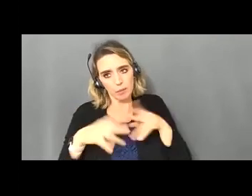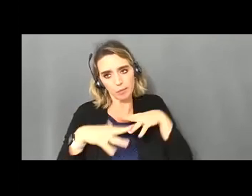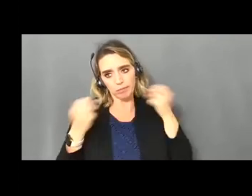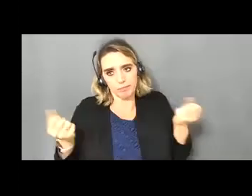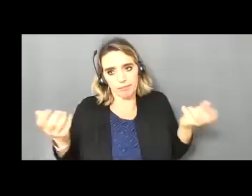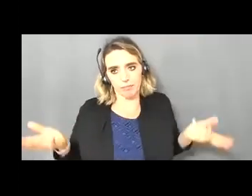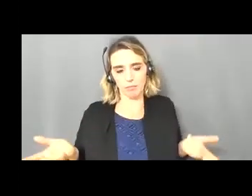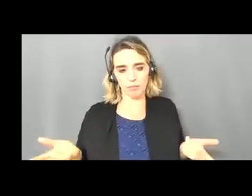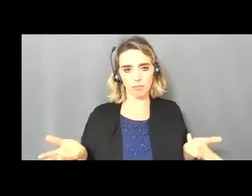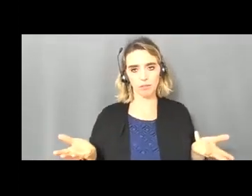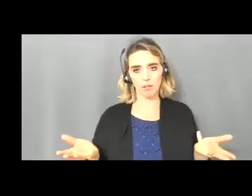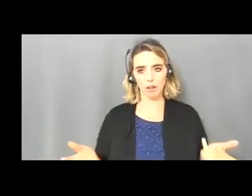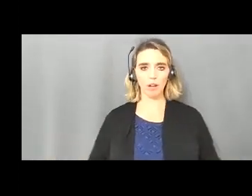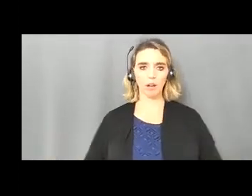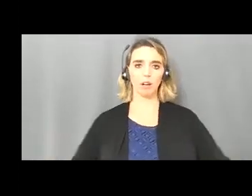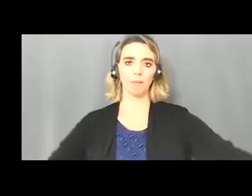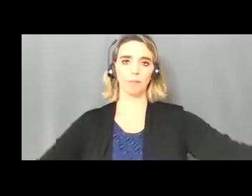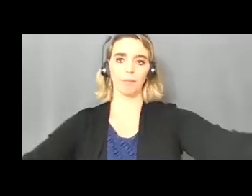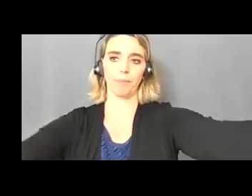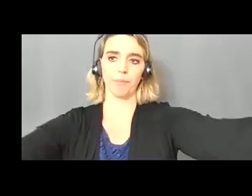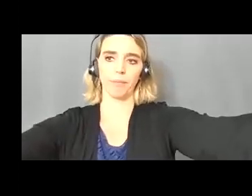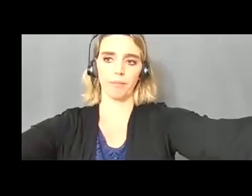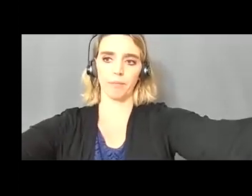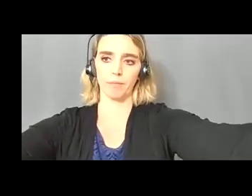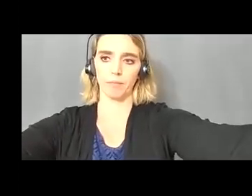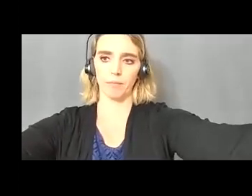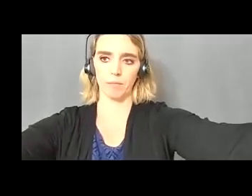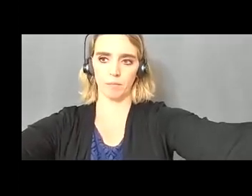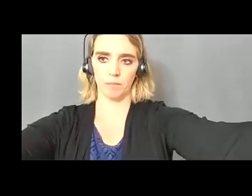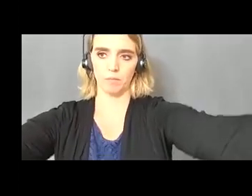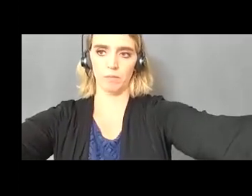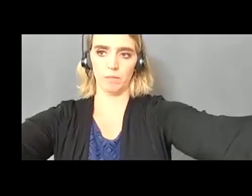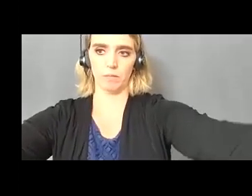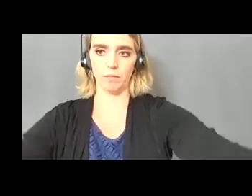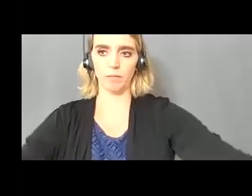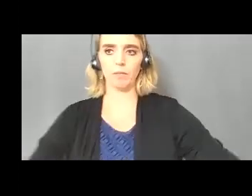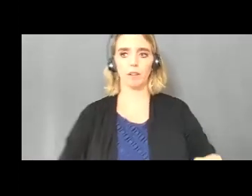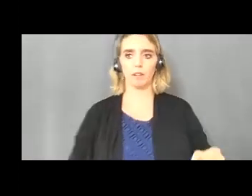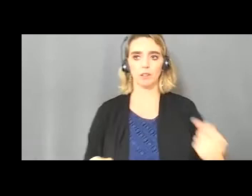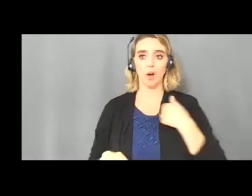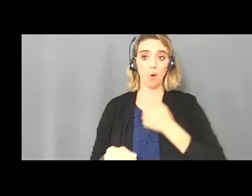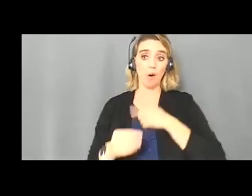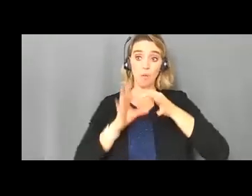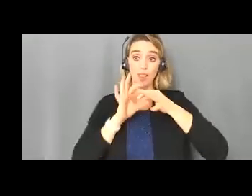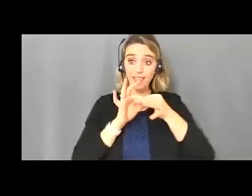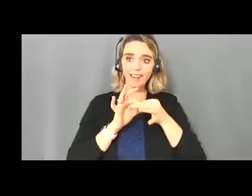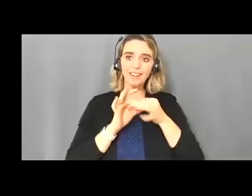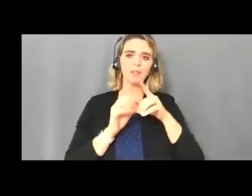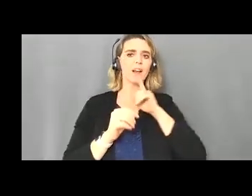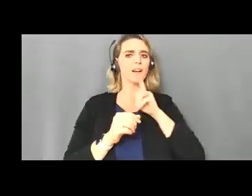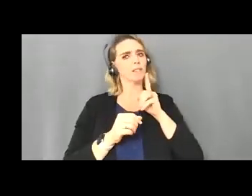It's too hard, so we really believe in that trust-relationship throughout the journey.